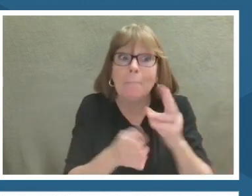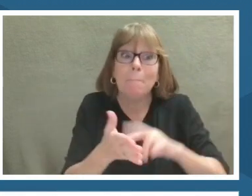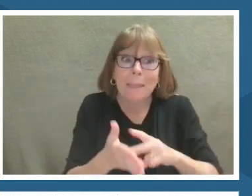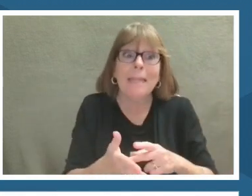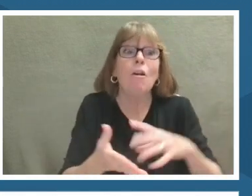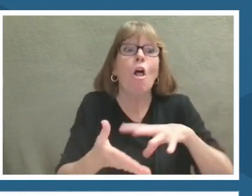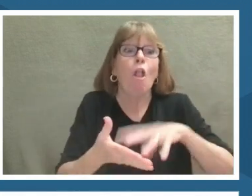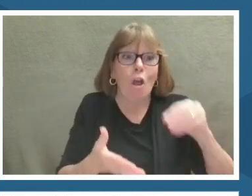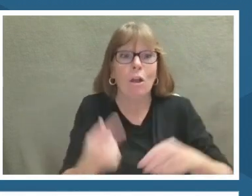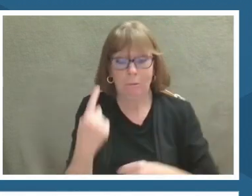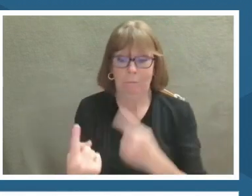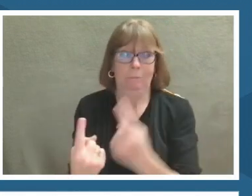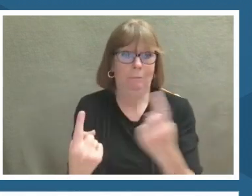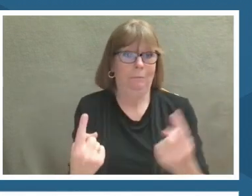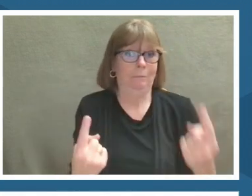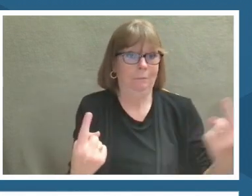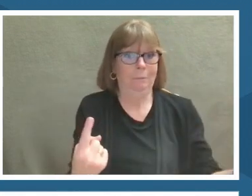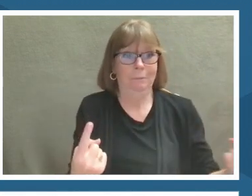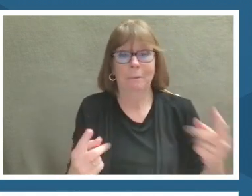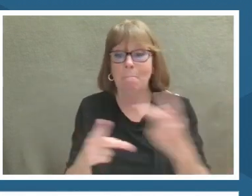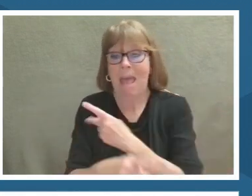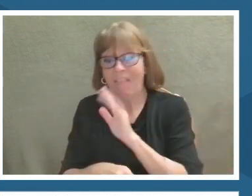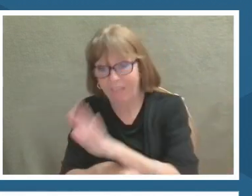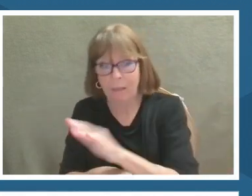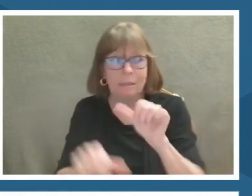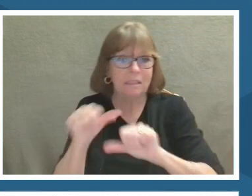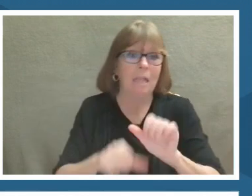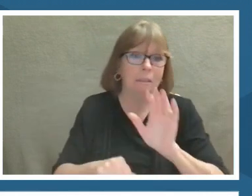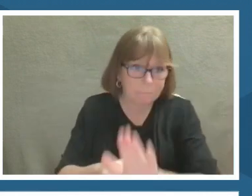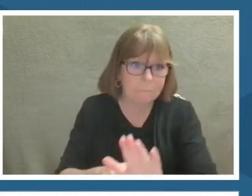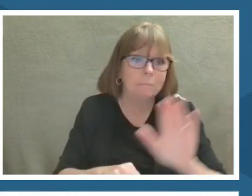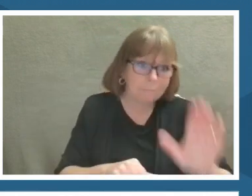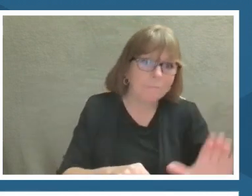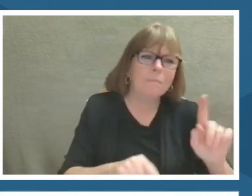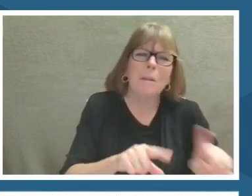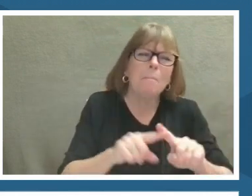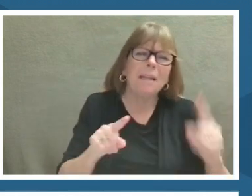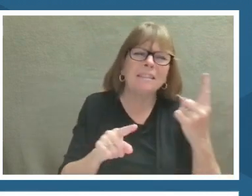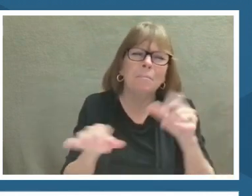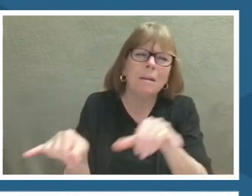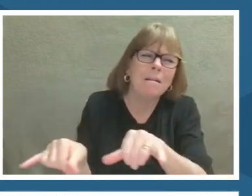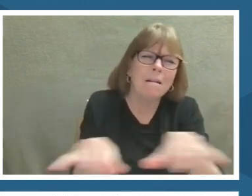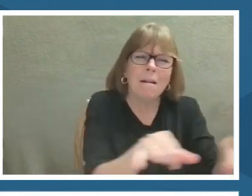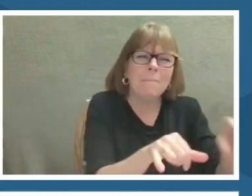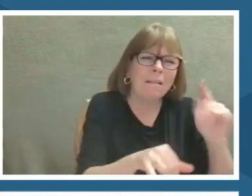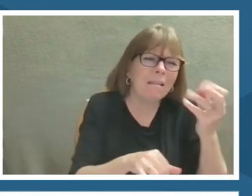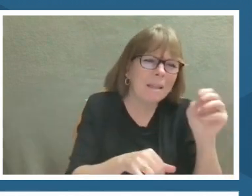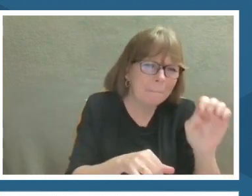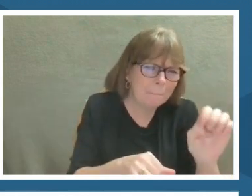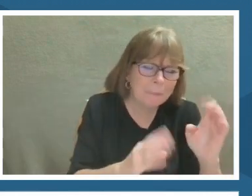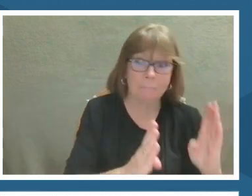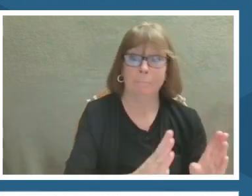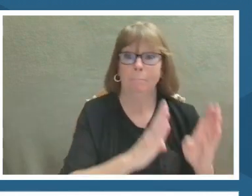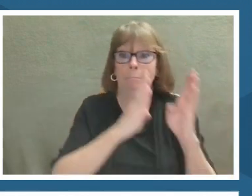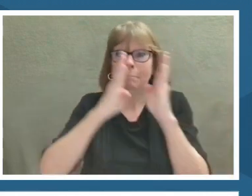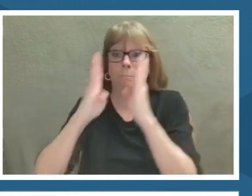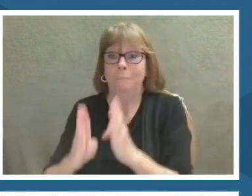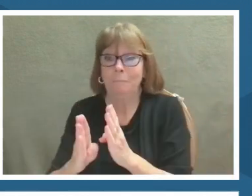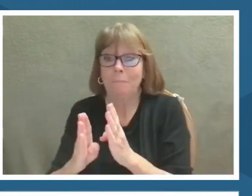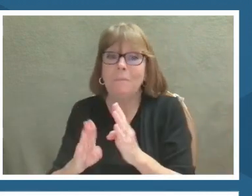discipline like math and science but there's a common theme across the two interdisciplinary now the teachers are